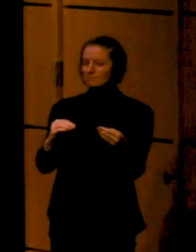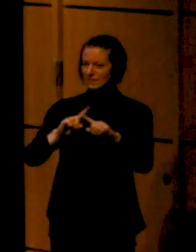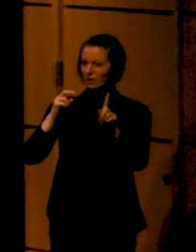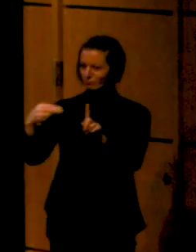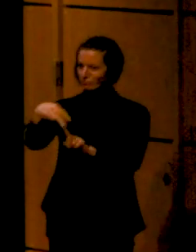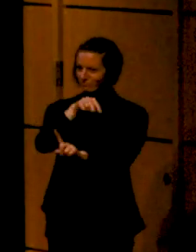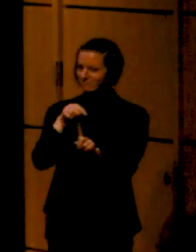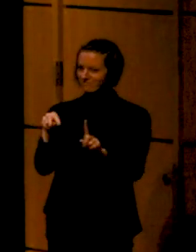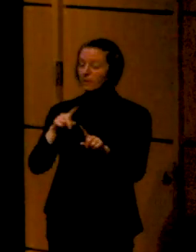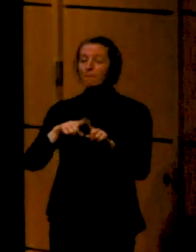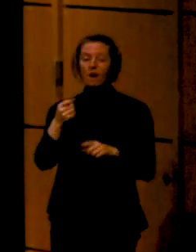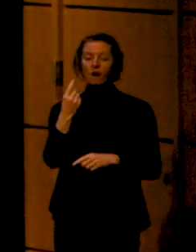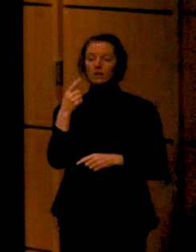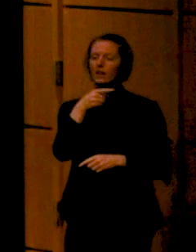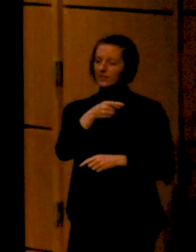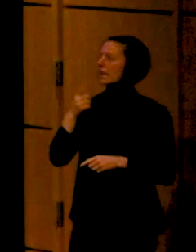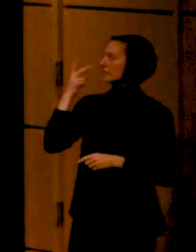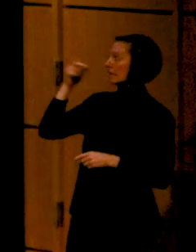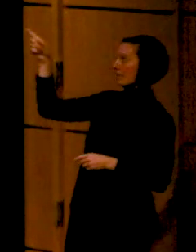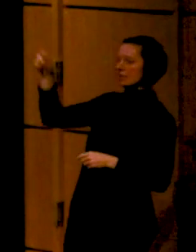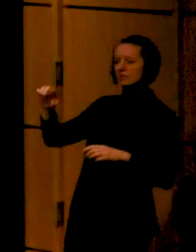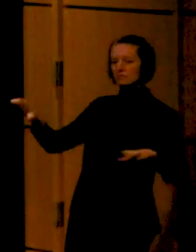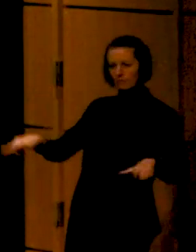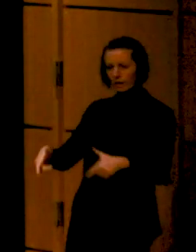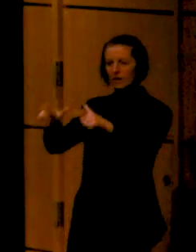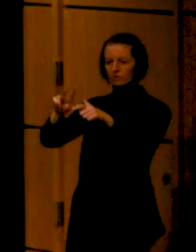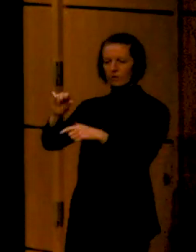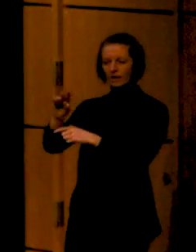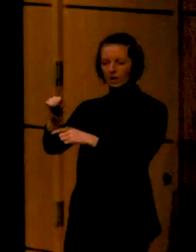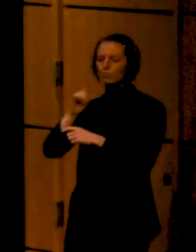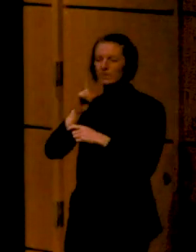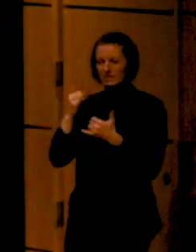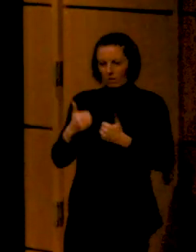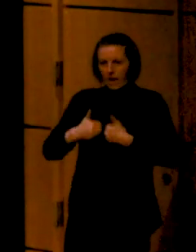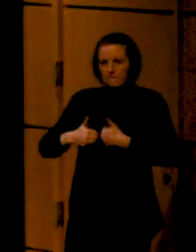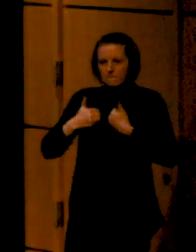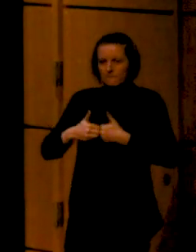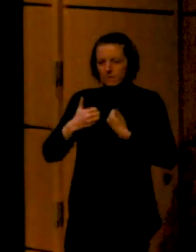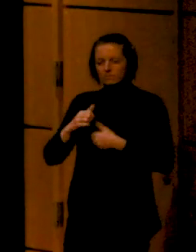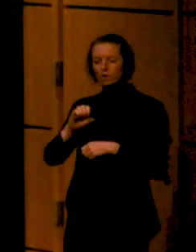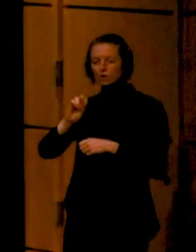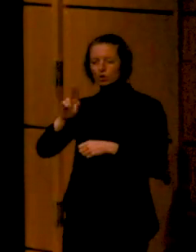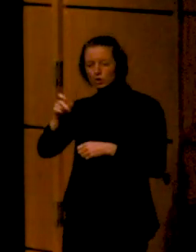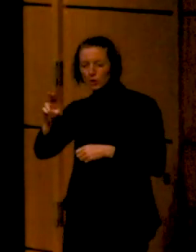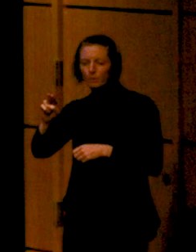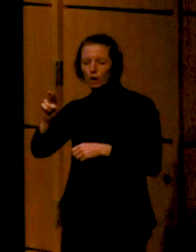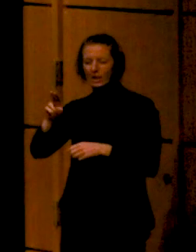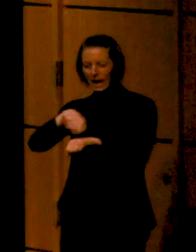volcano as a living, supernatural presence on the landscape, one that they visit to commune